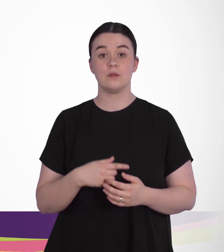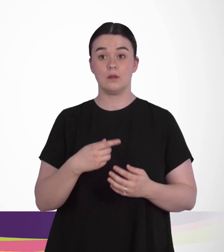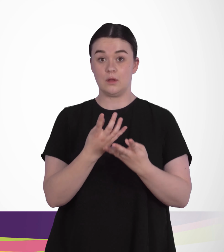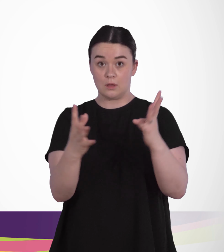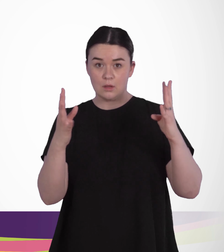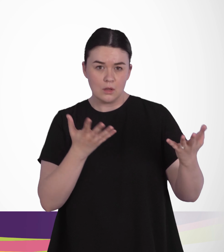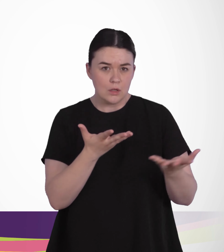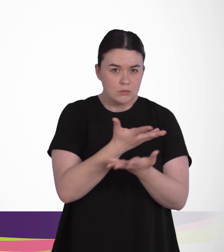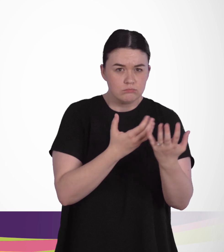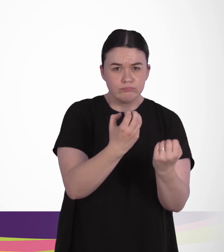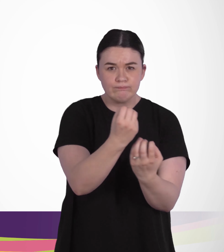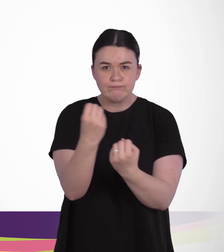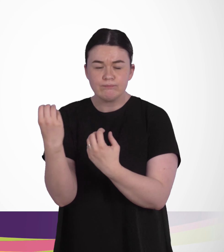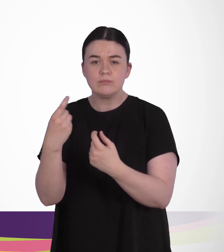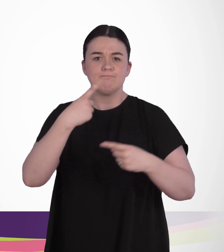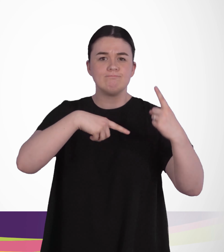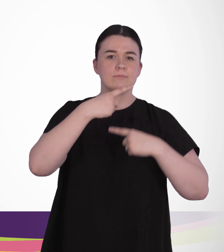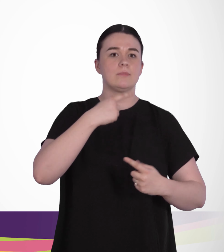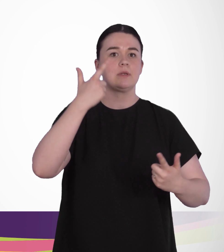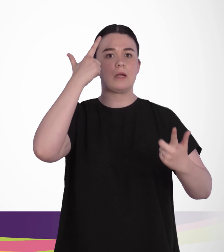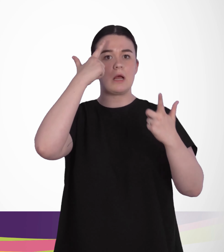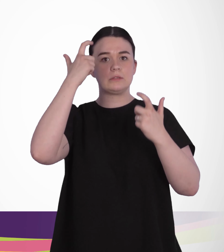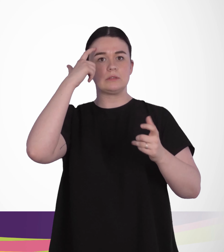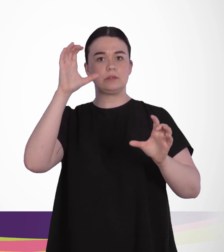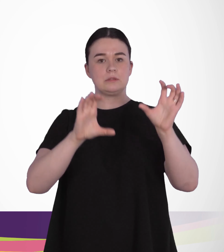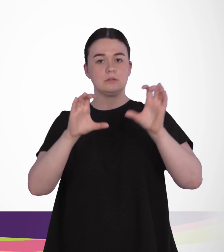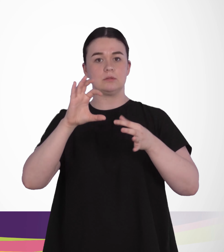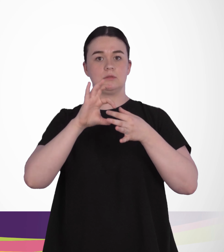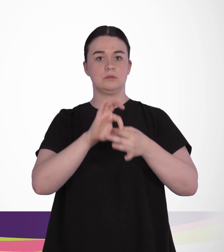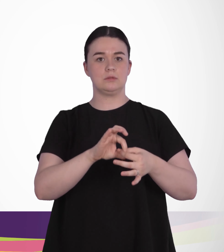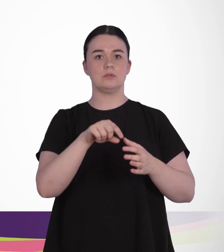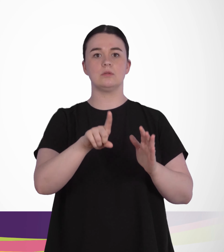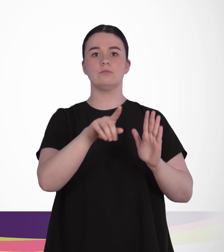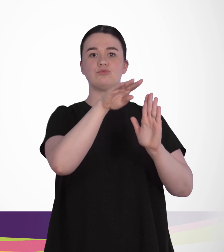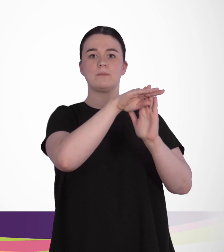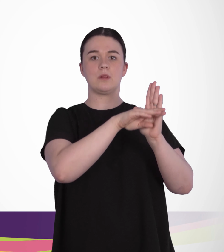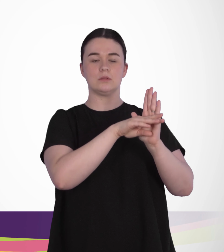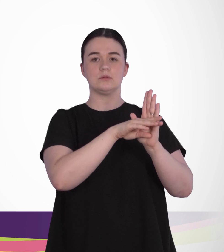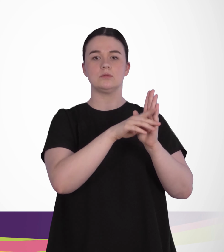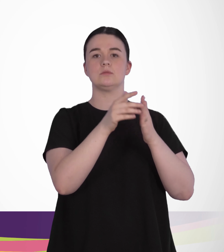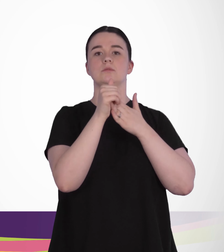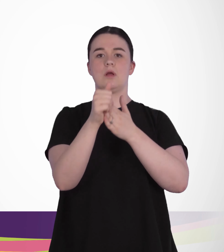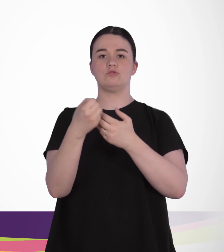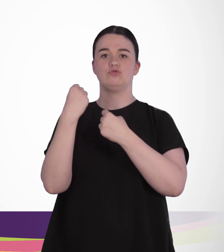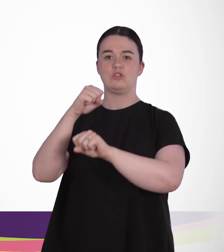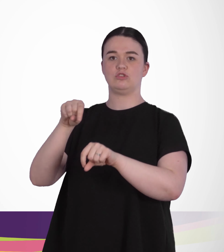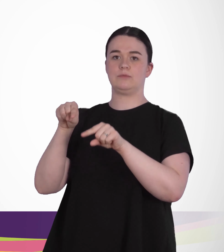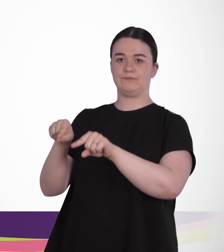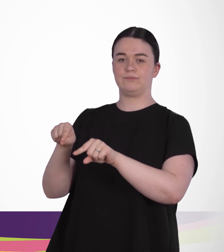Stakeholders proposed a range of ideas for the principles to guide the Strategy.